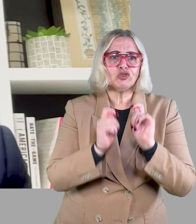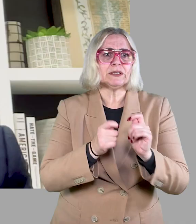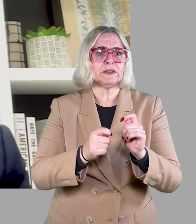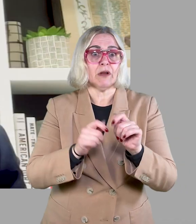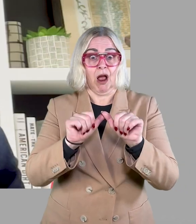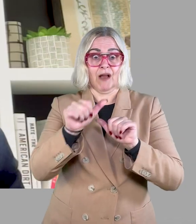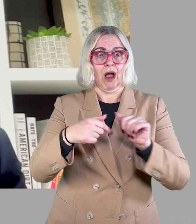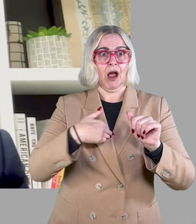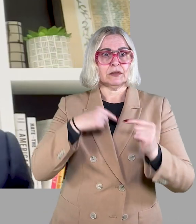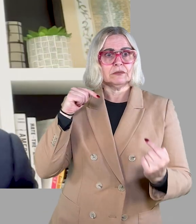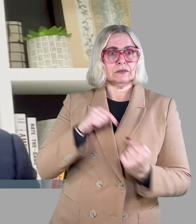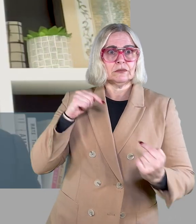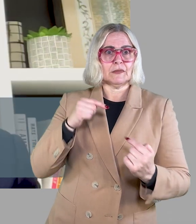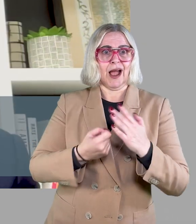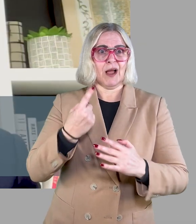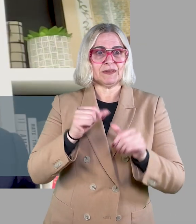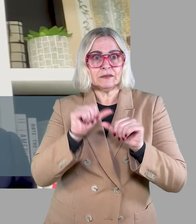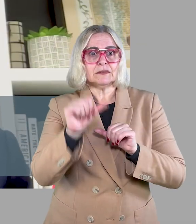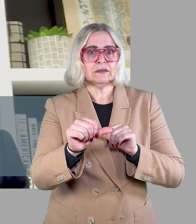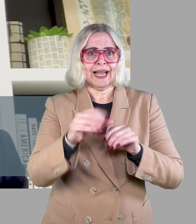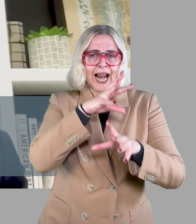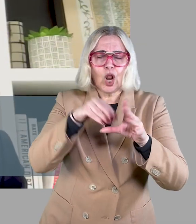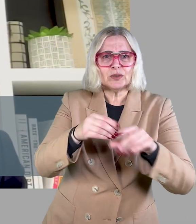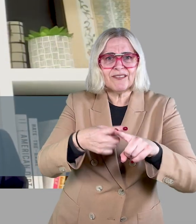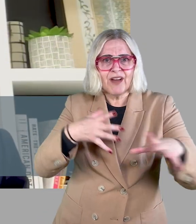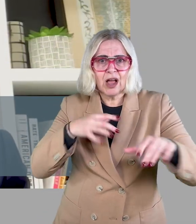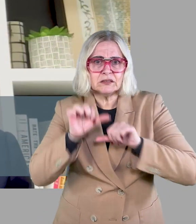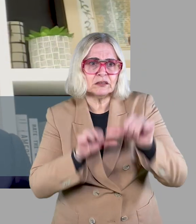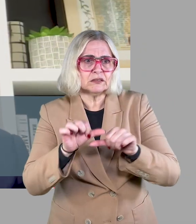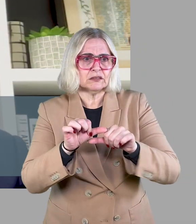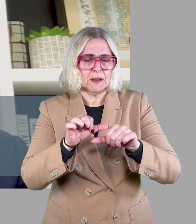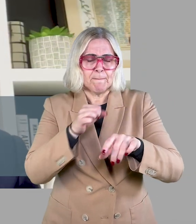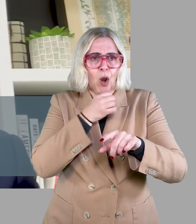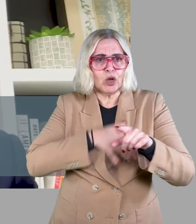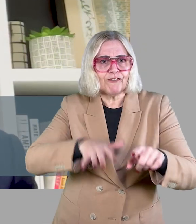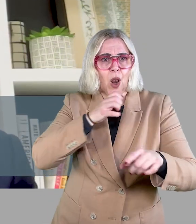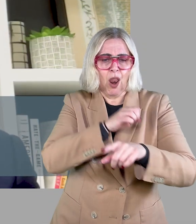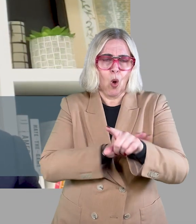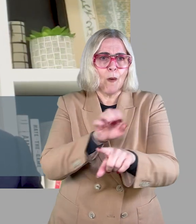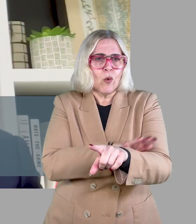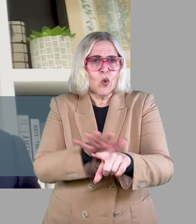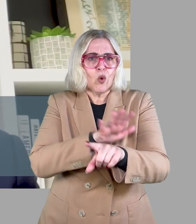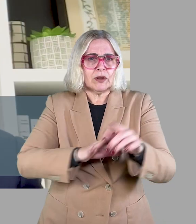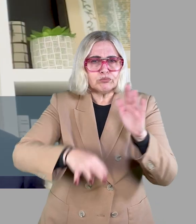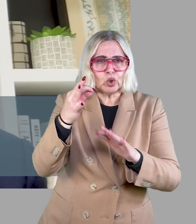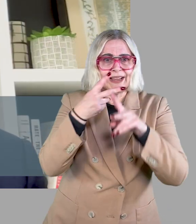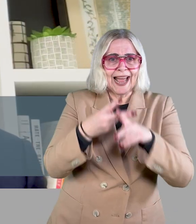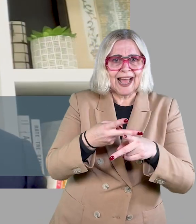We review the longitudinal improvements in timely revascularisation, systems of care for recognition and treatment of acute myocardial